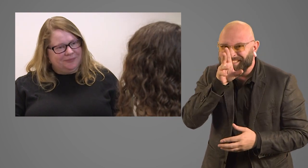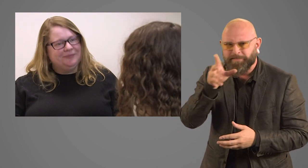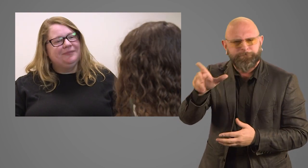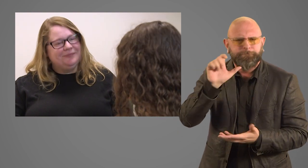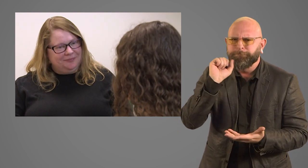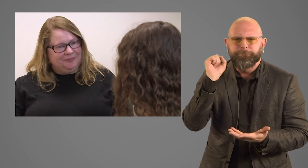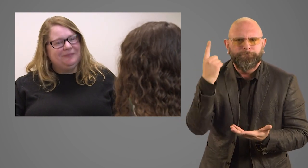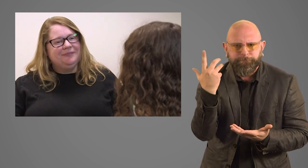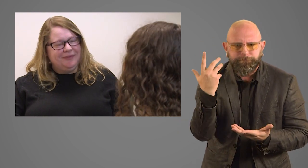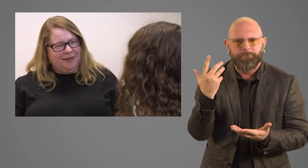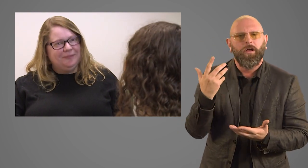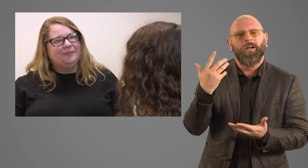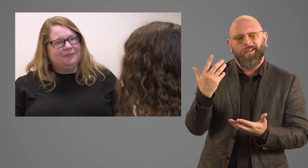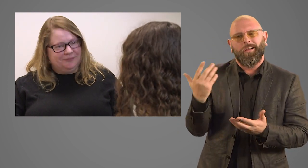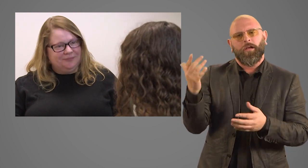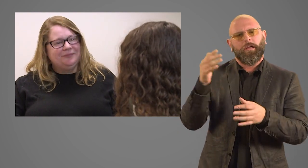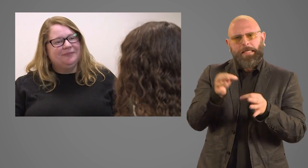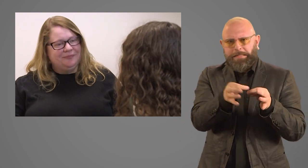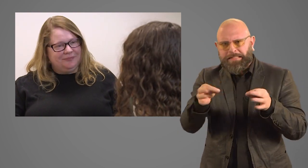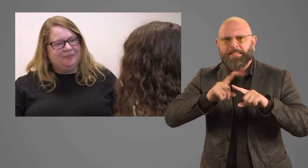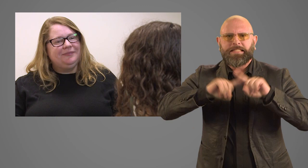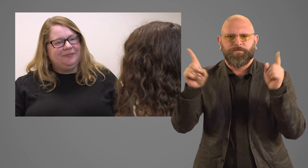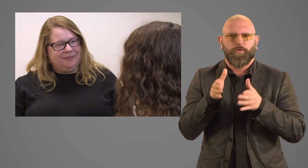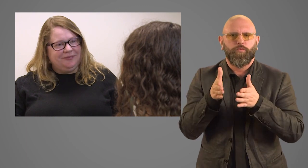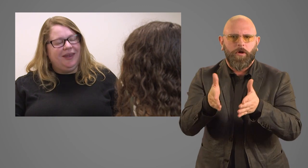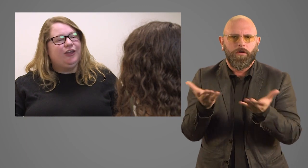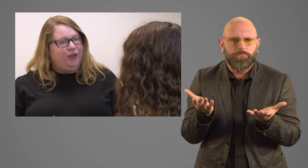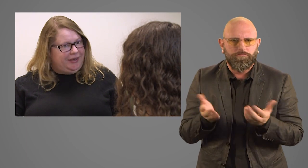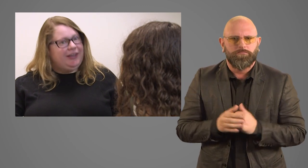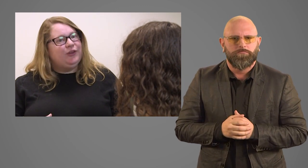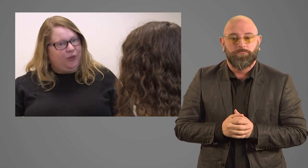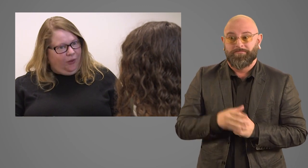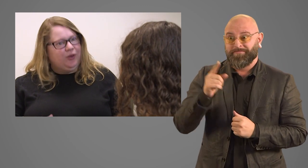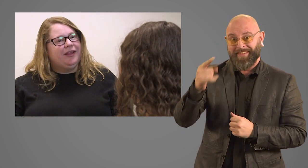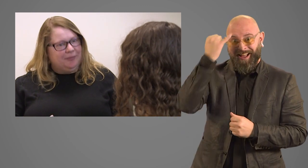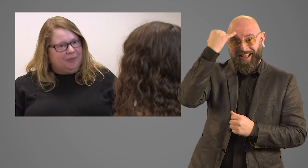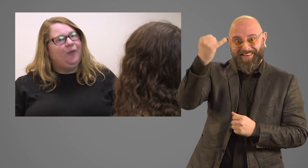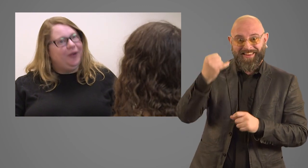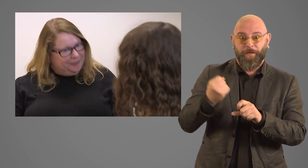If the person doesn't understand you, rephrase your message.